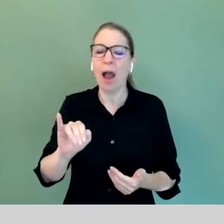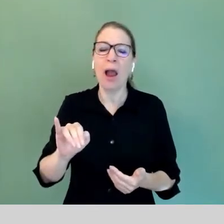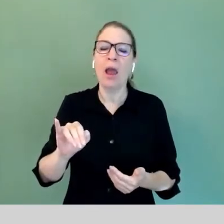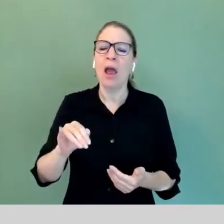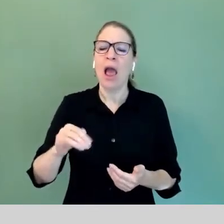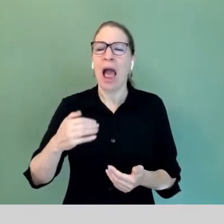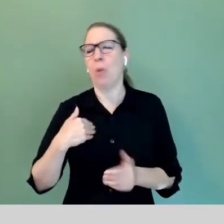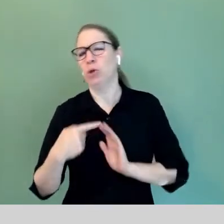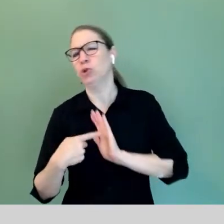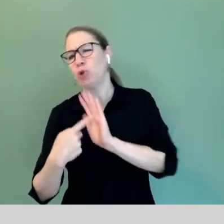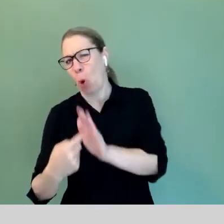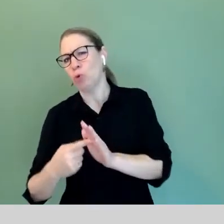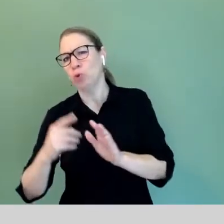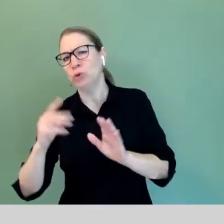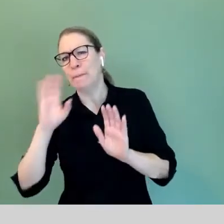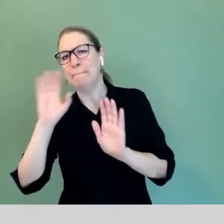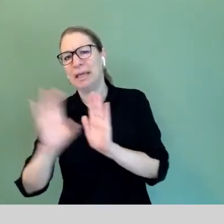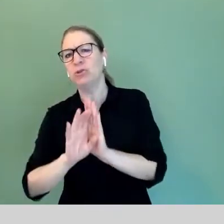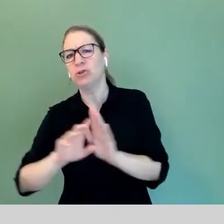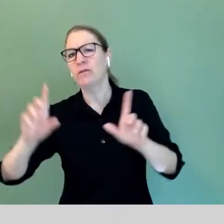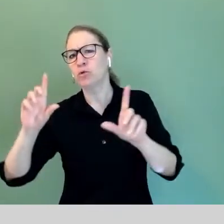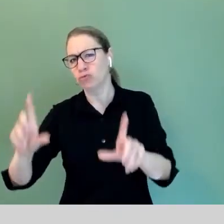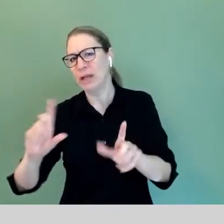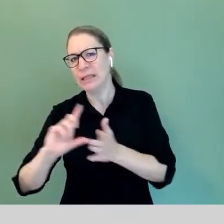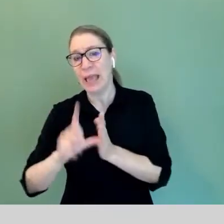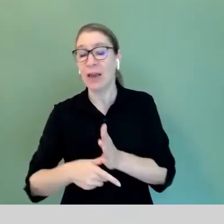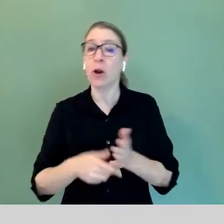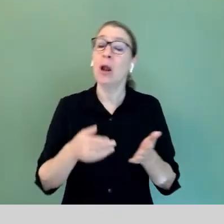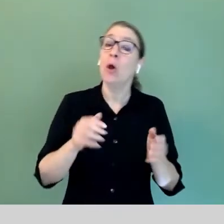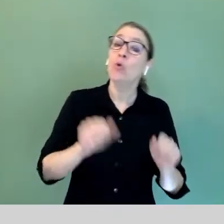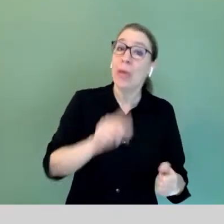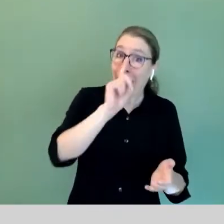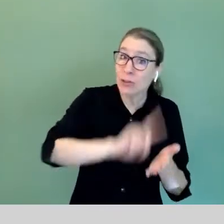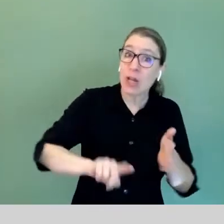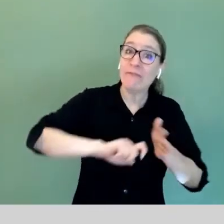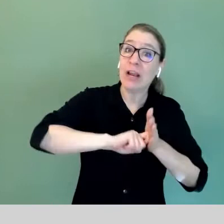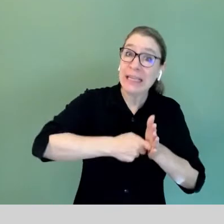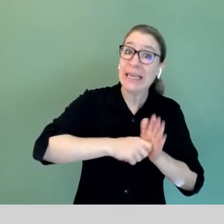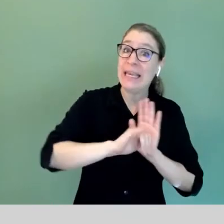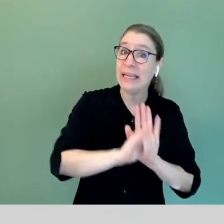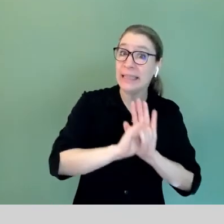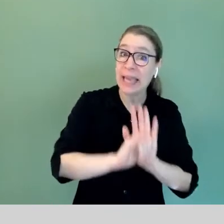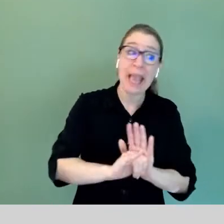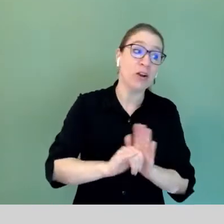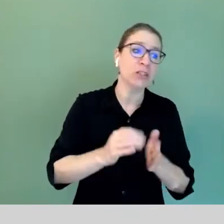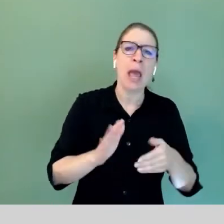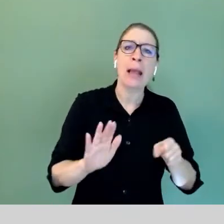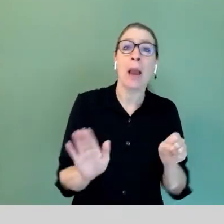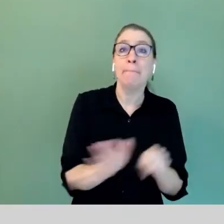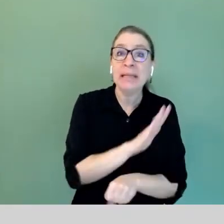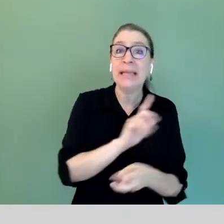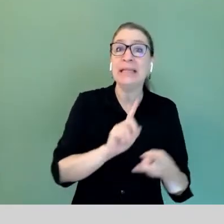that allows you to check for key indicators of your data in terms of data qualities, such as completeness, freshness,